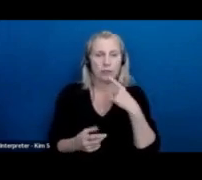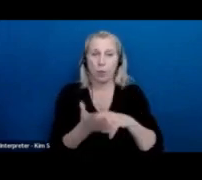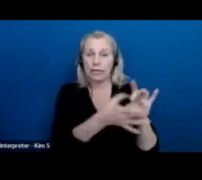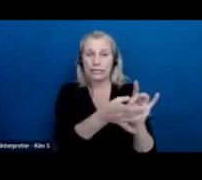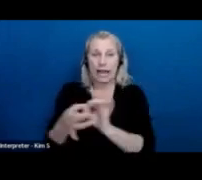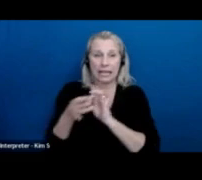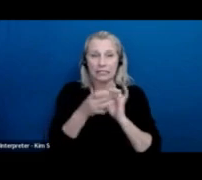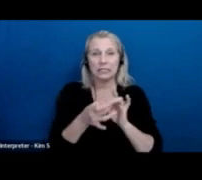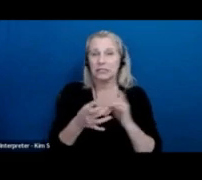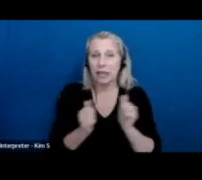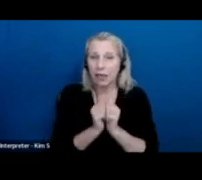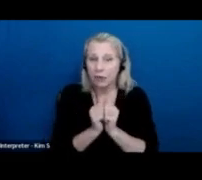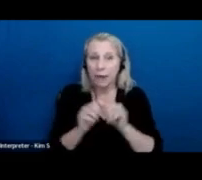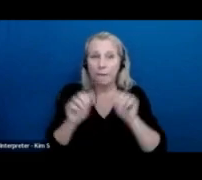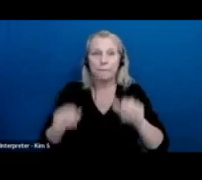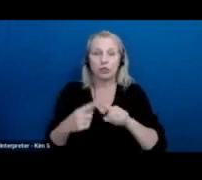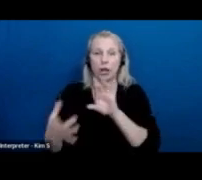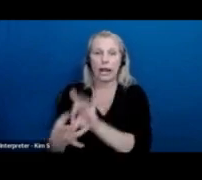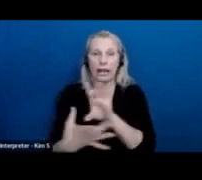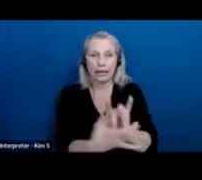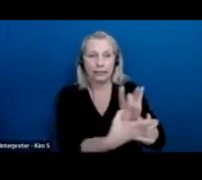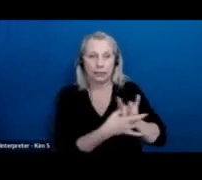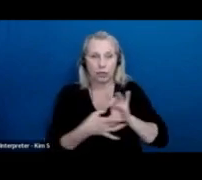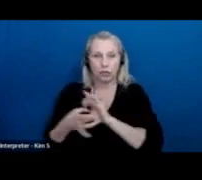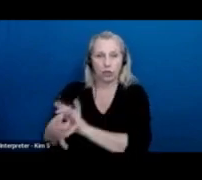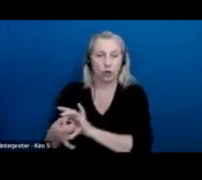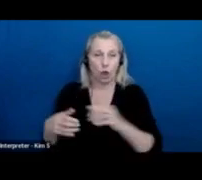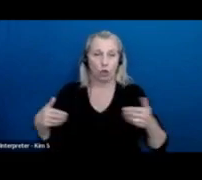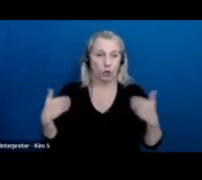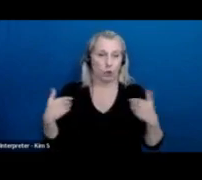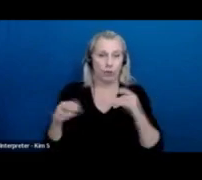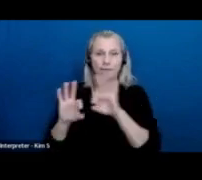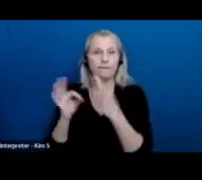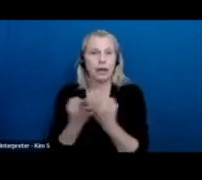the ability to connect youth and families with hope. In